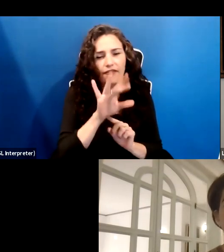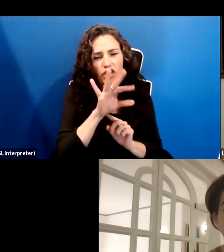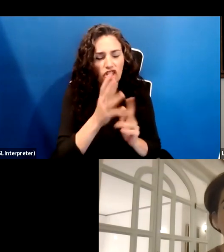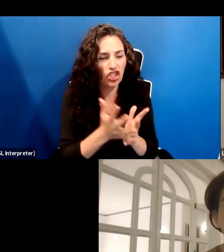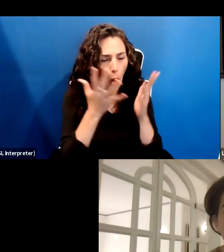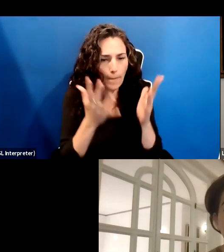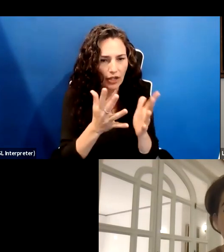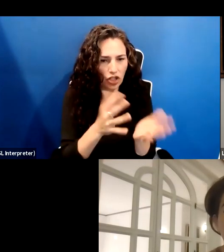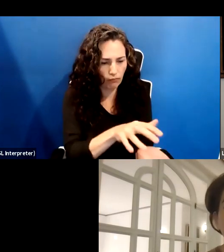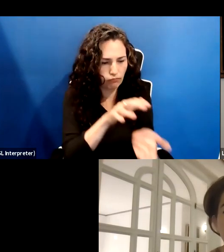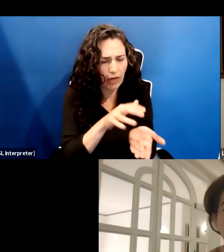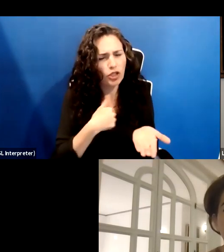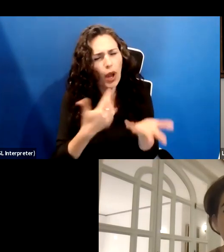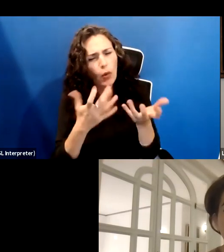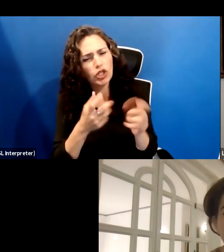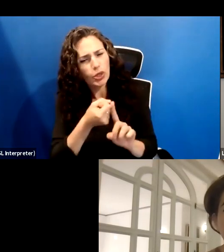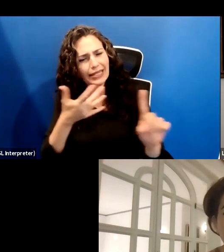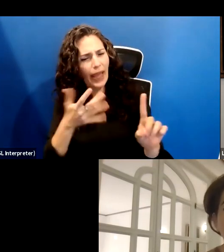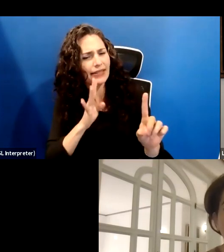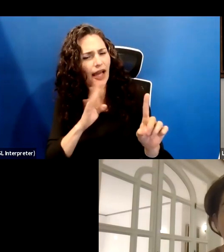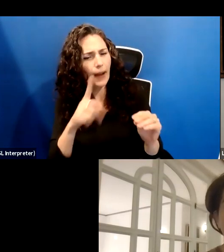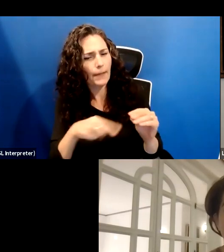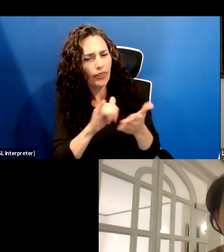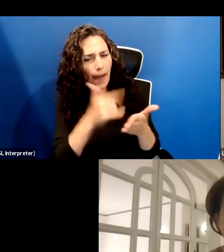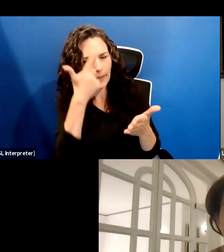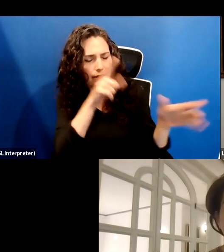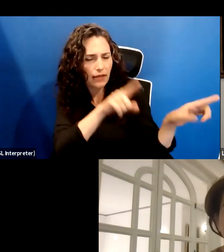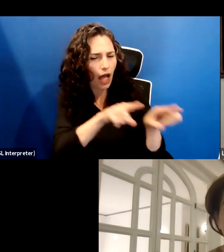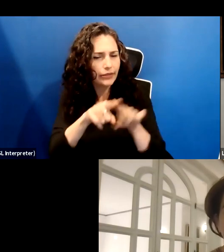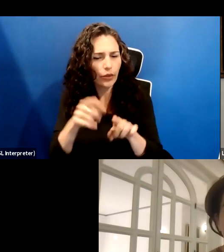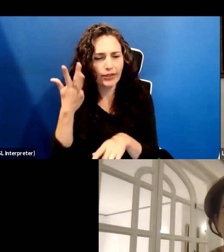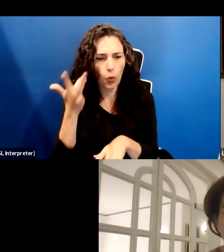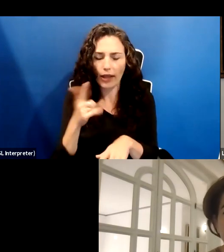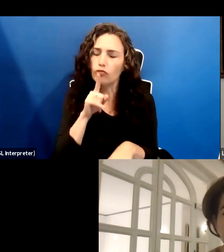I just want you to talk a little bit about that because that's also what made this so fascinating.